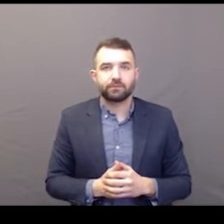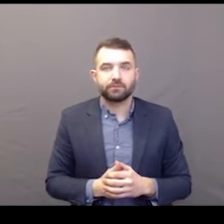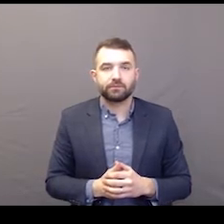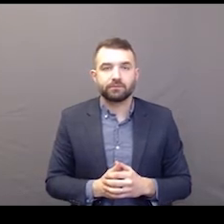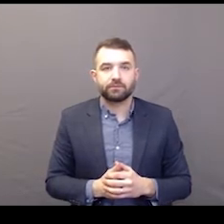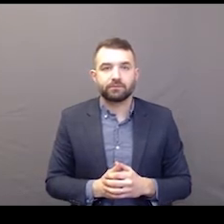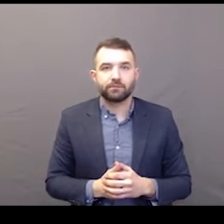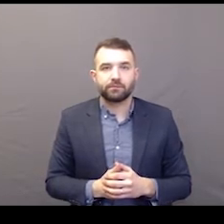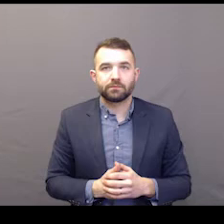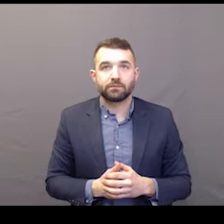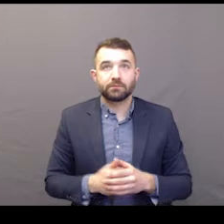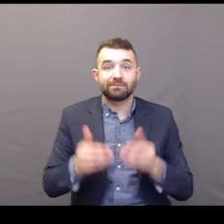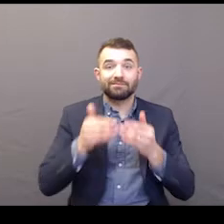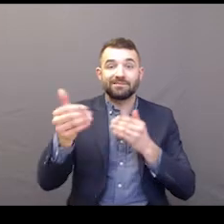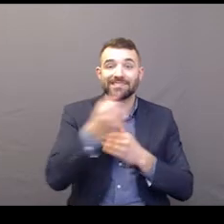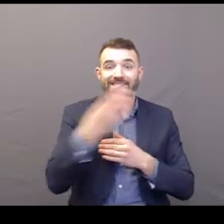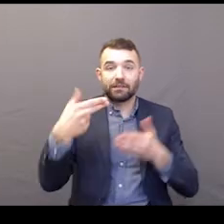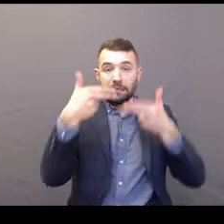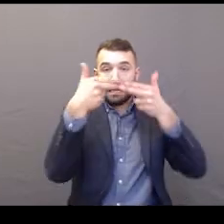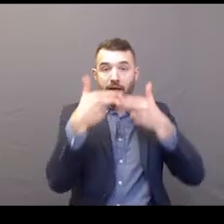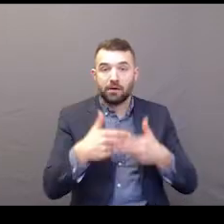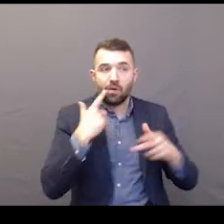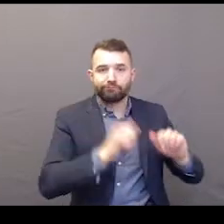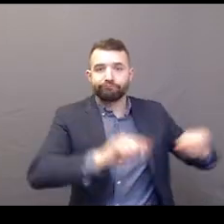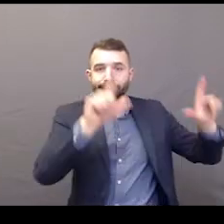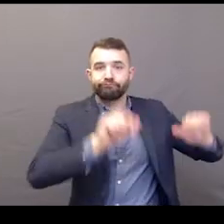Over the next few slides, I’m going to give an overview of our current design along NE